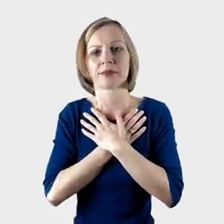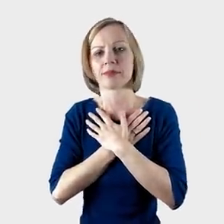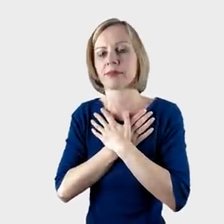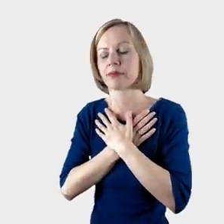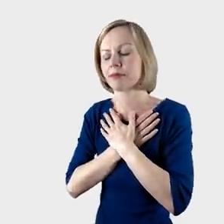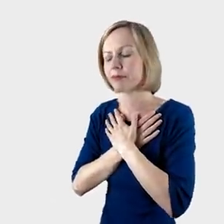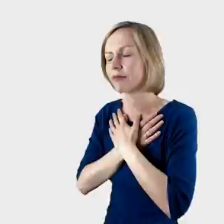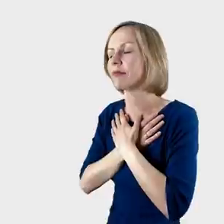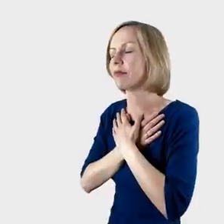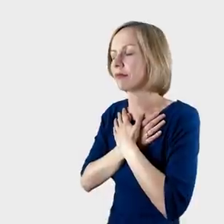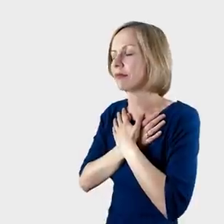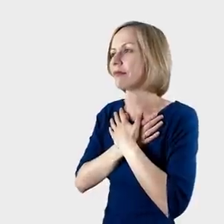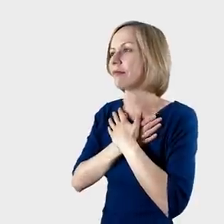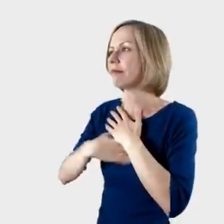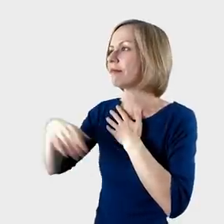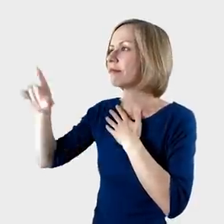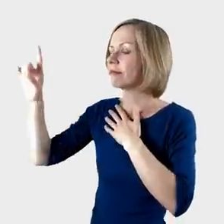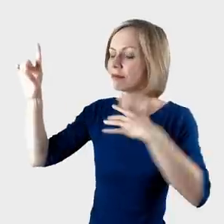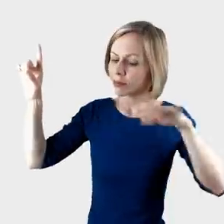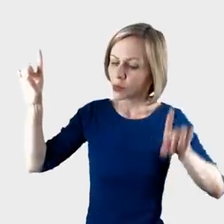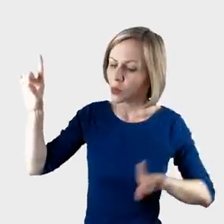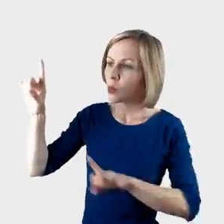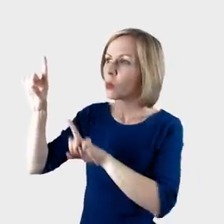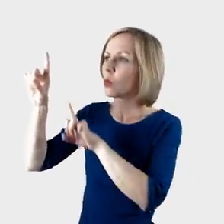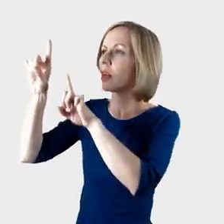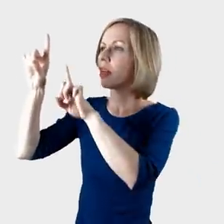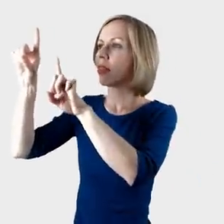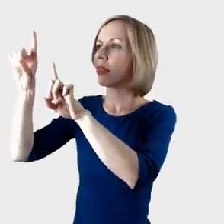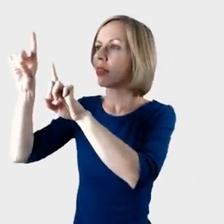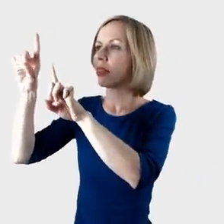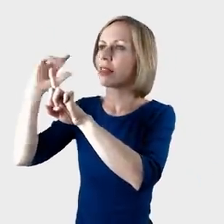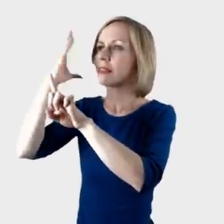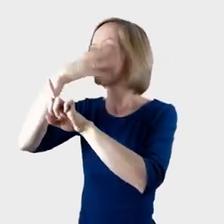And I will soar with you Your Spirit leads me on